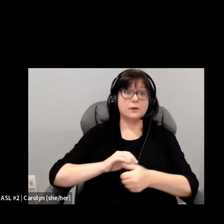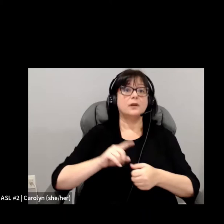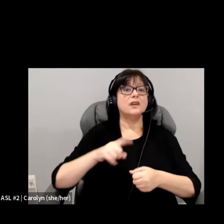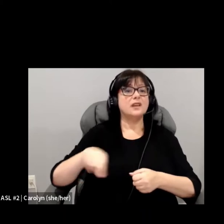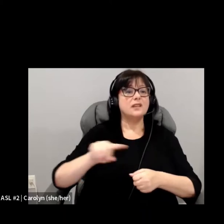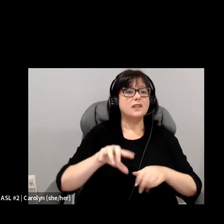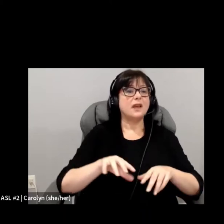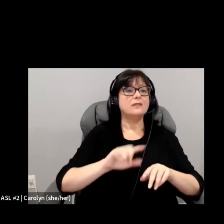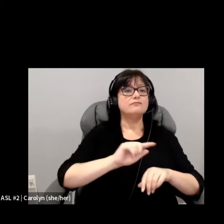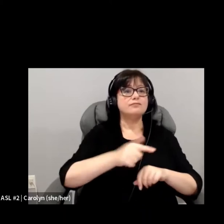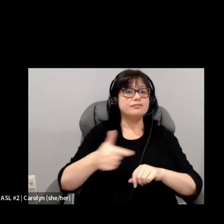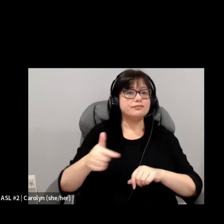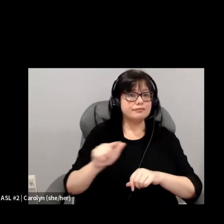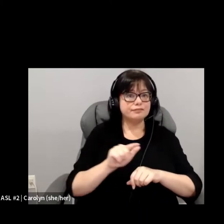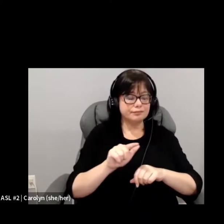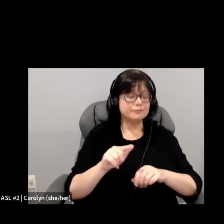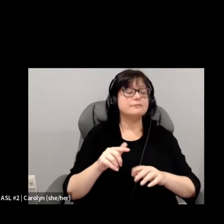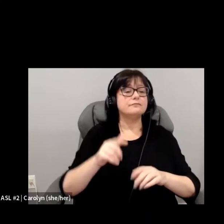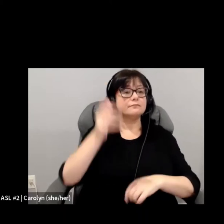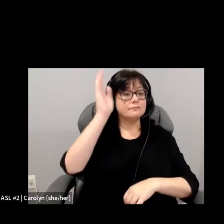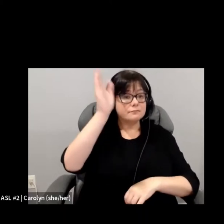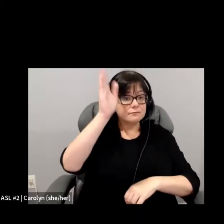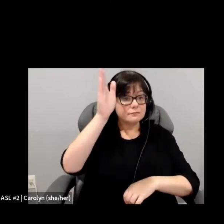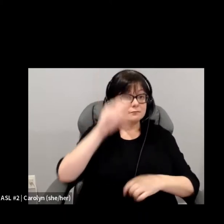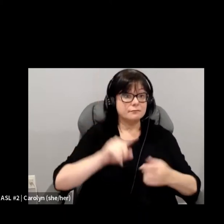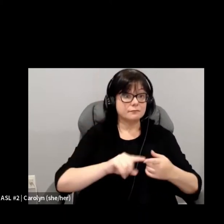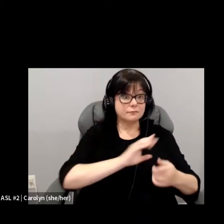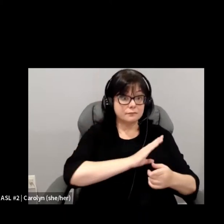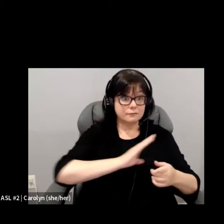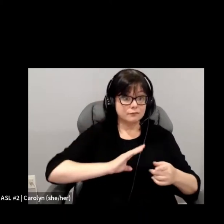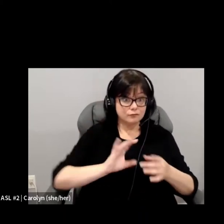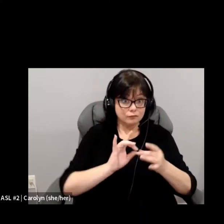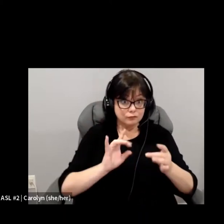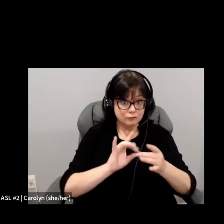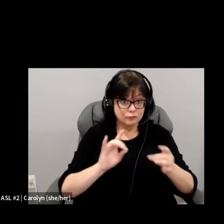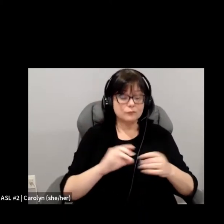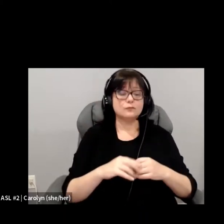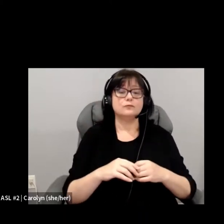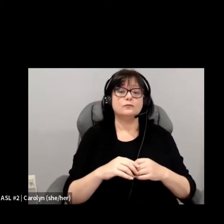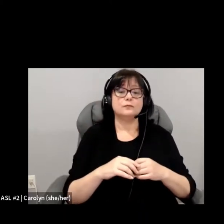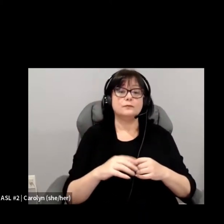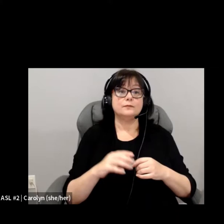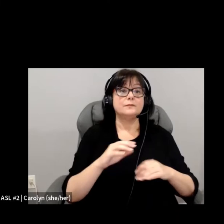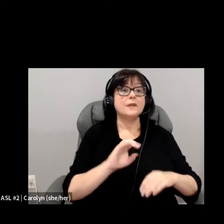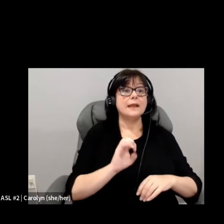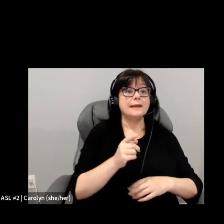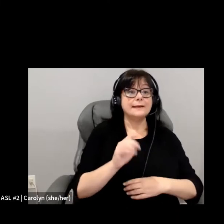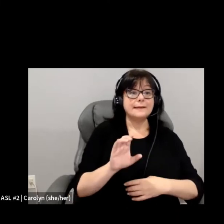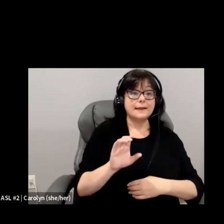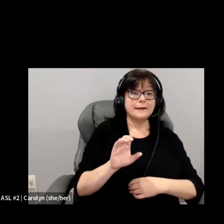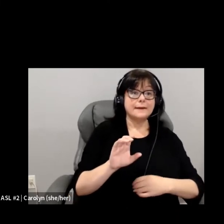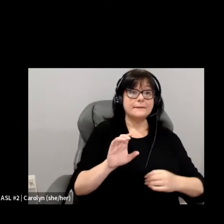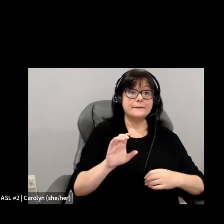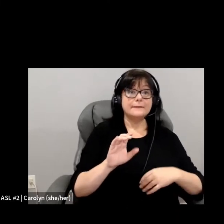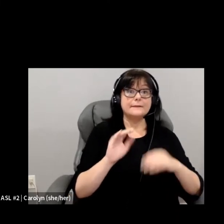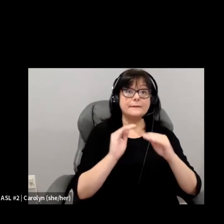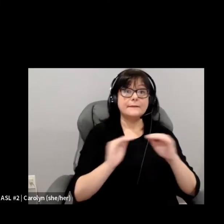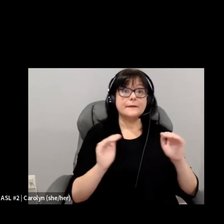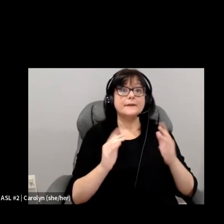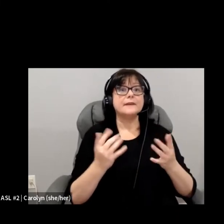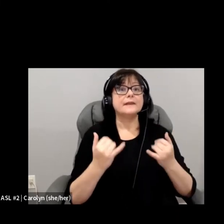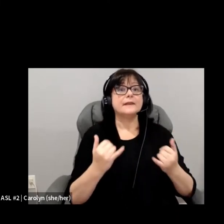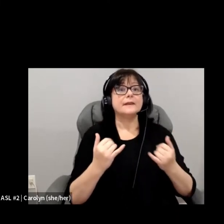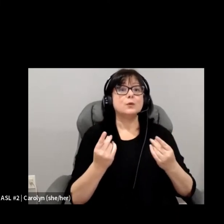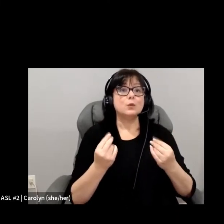AT THE EXECUTIVE LEVEL, WE CONTINUE OUR PRACTICE OF HAVING GUEST CHAIRS.